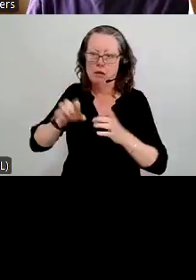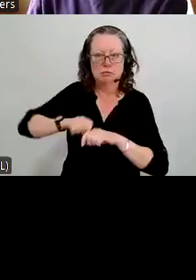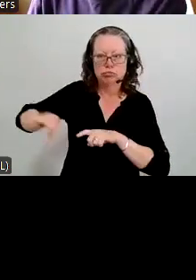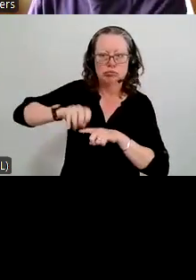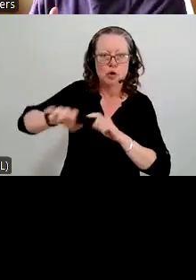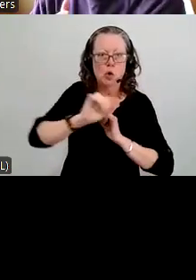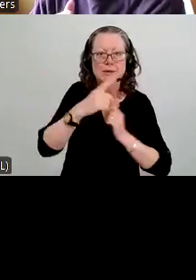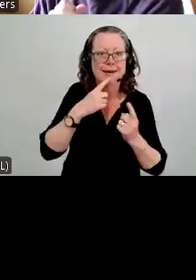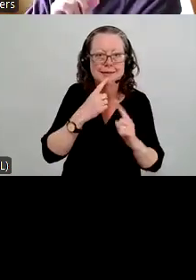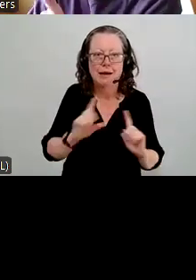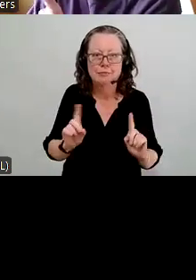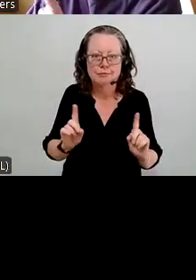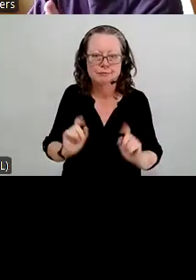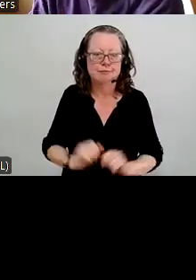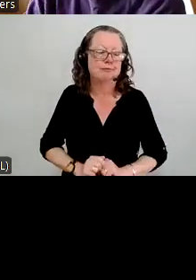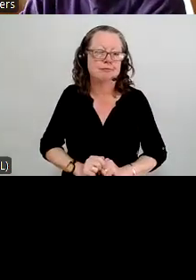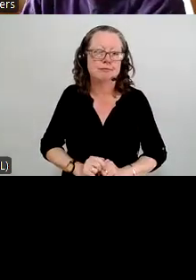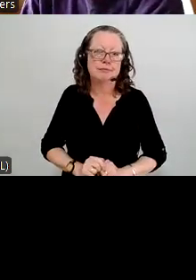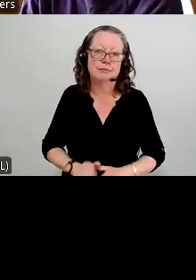If you're unsure about your own website,